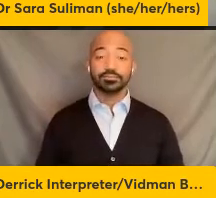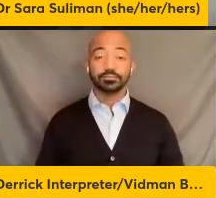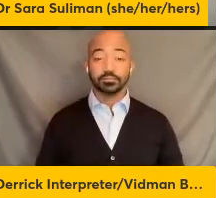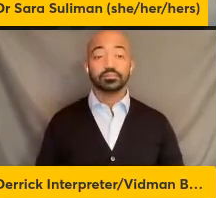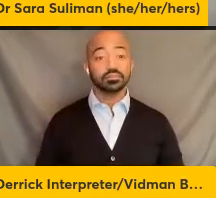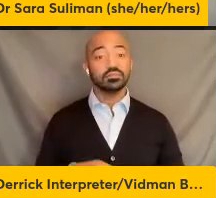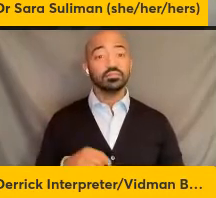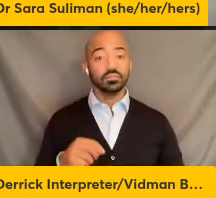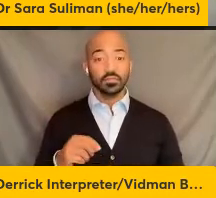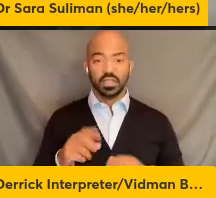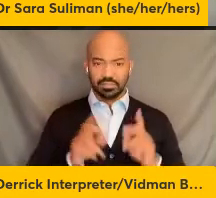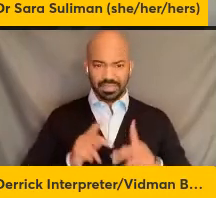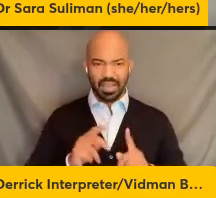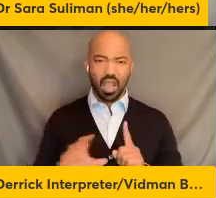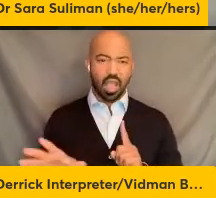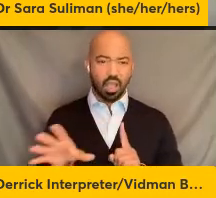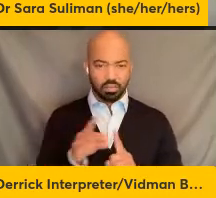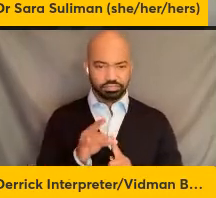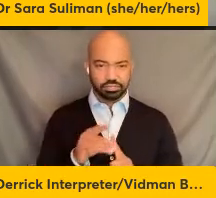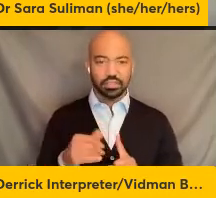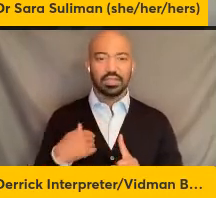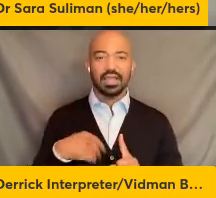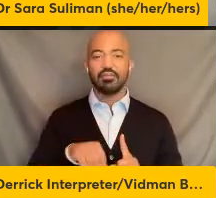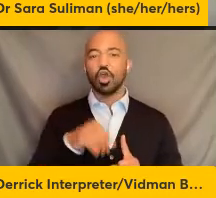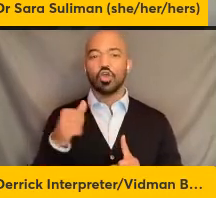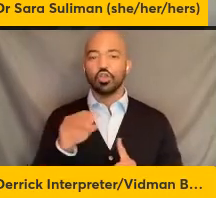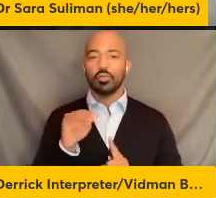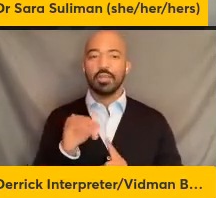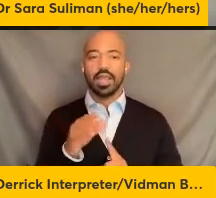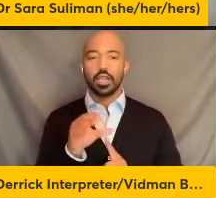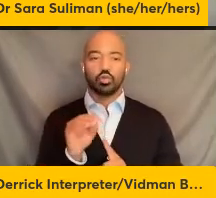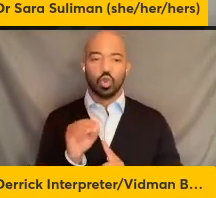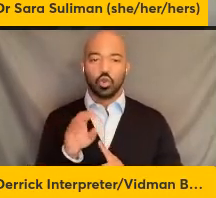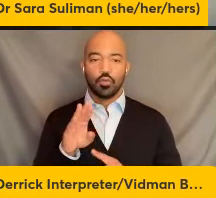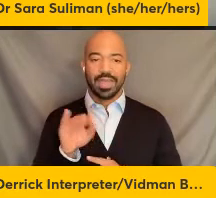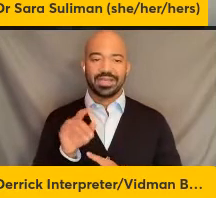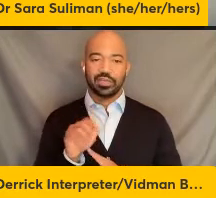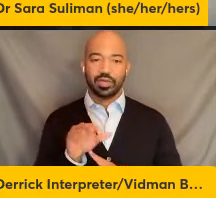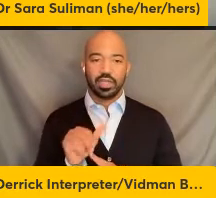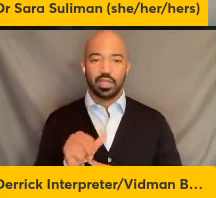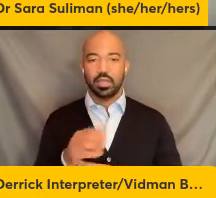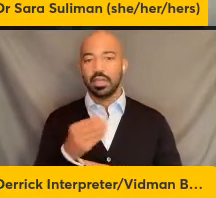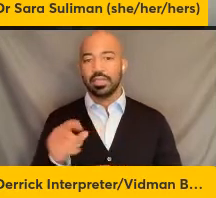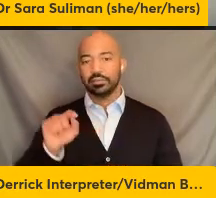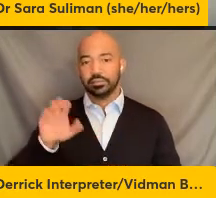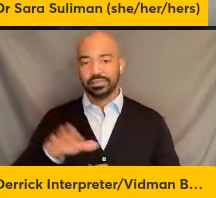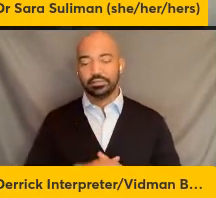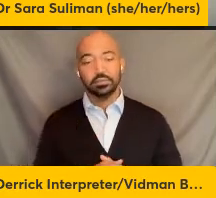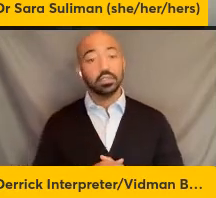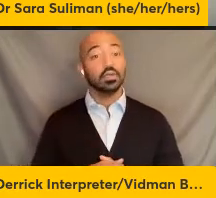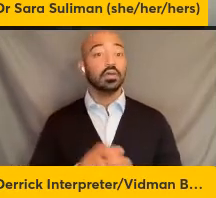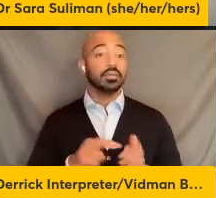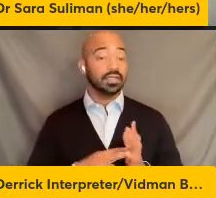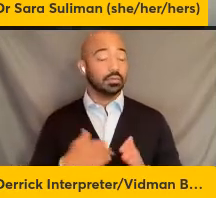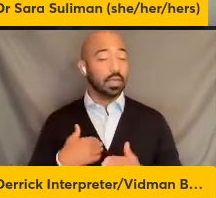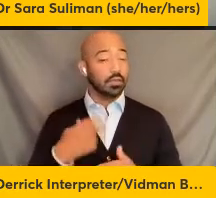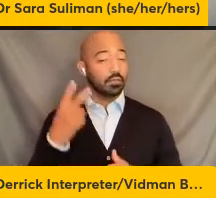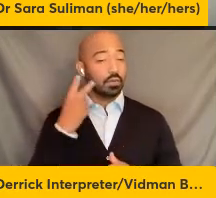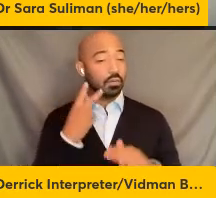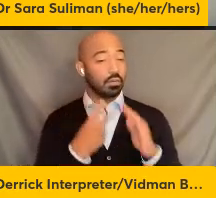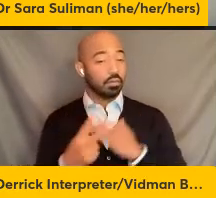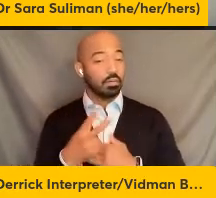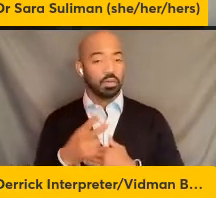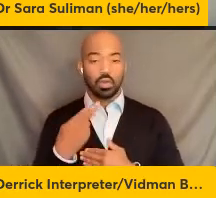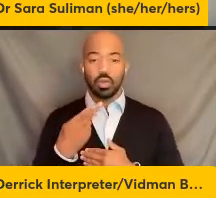with similar strains of circulating mycobacterium tuberculosis. It leads to the hypothesis that host specific risk factors